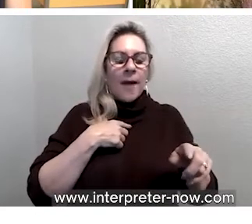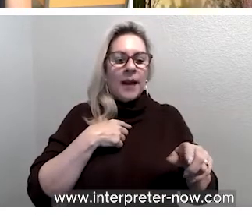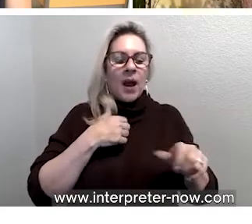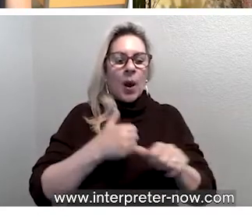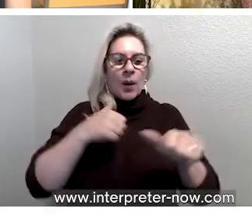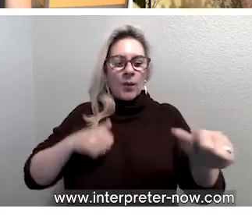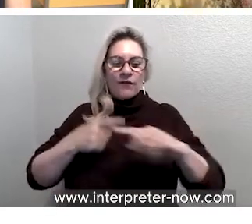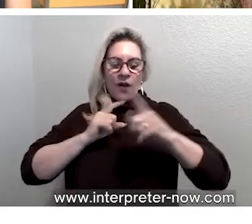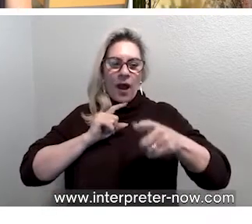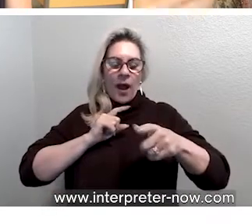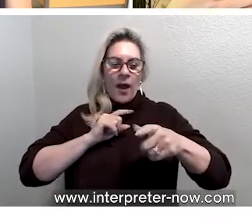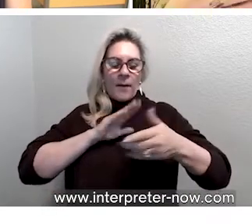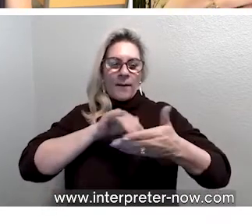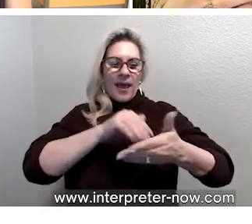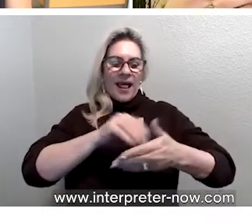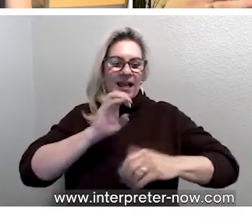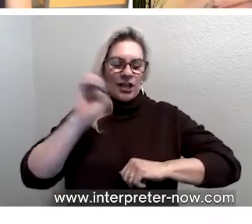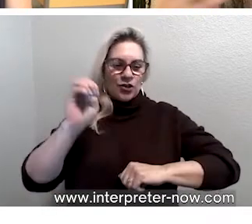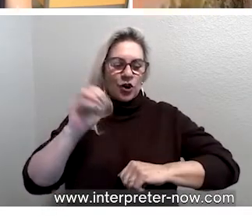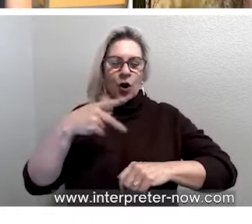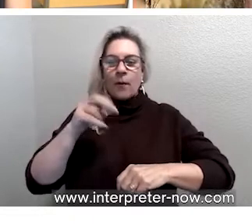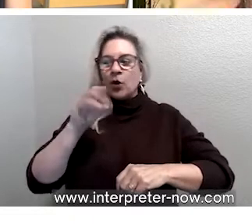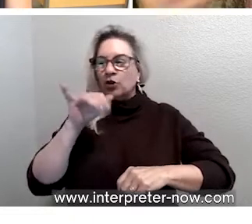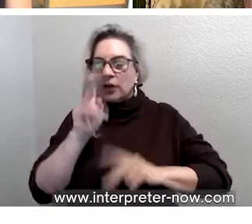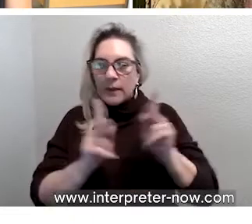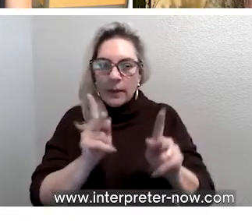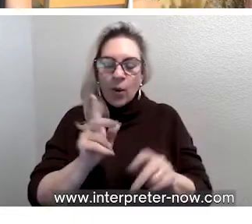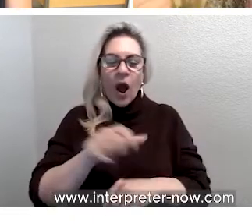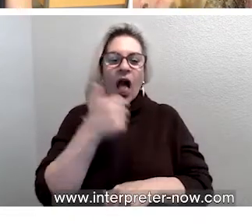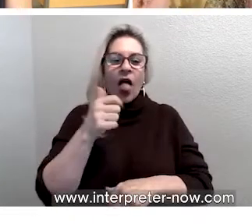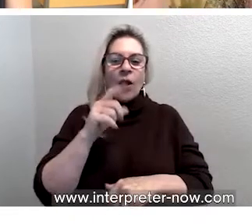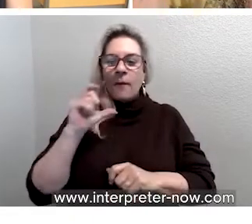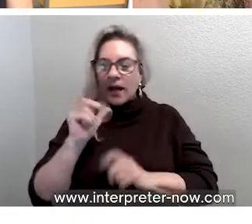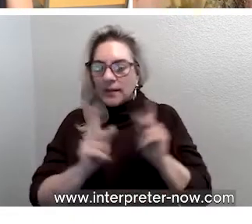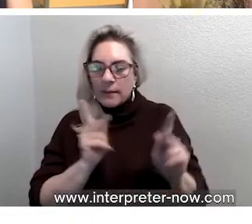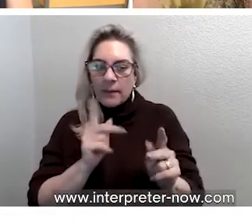from Persian folks, away from other Muslims, all of these things.